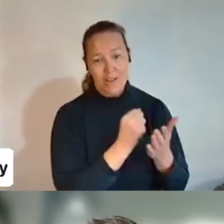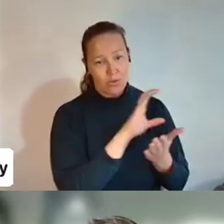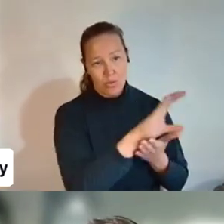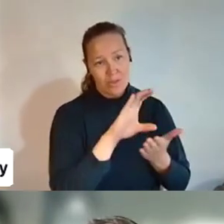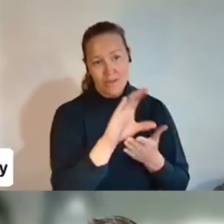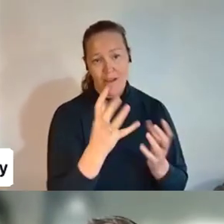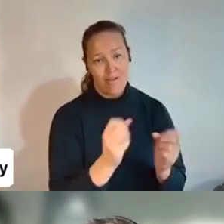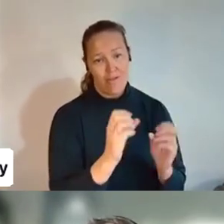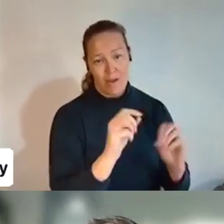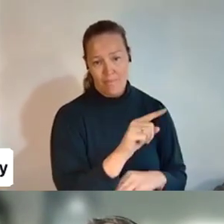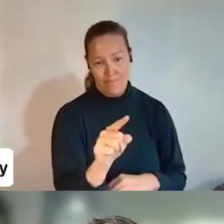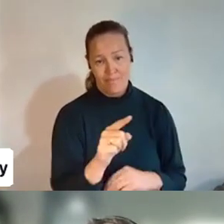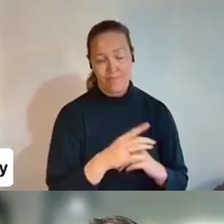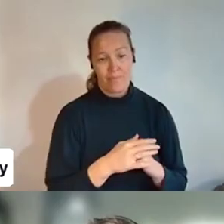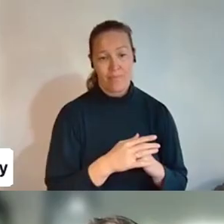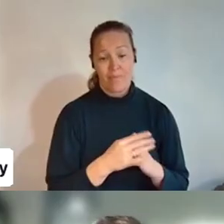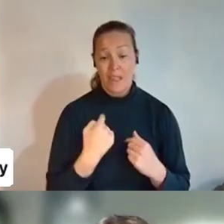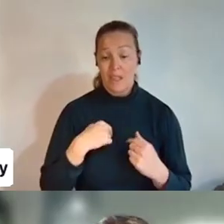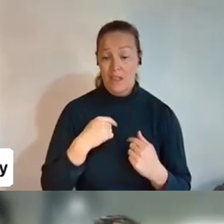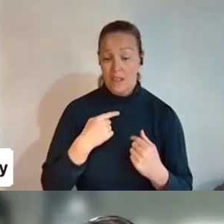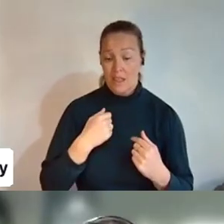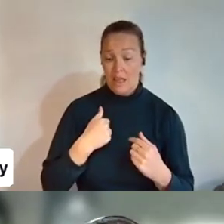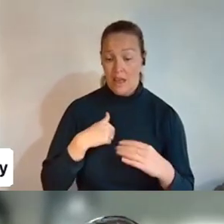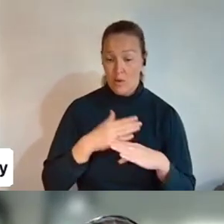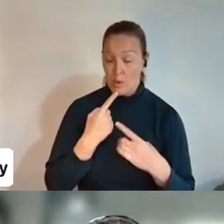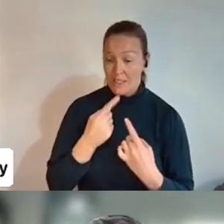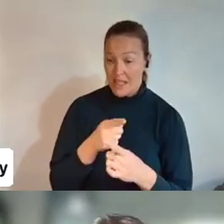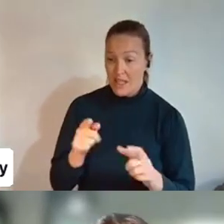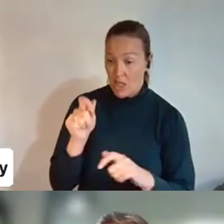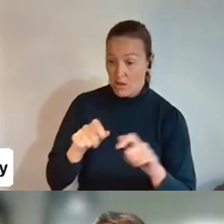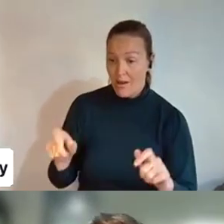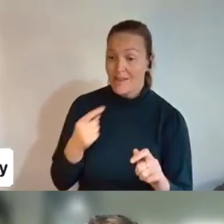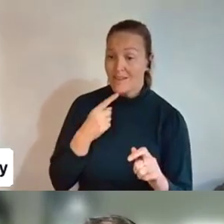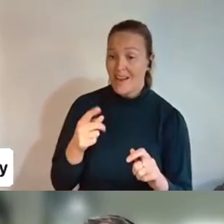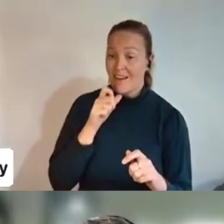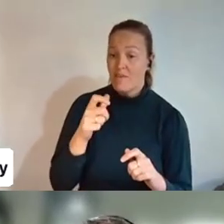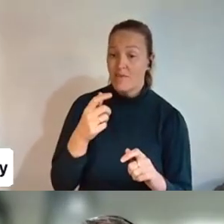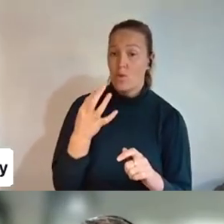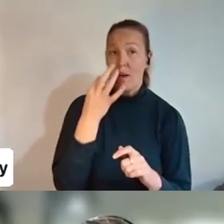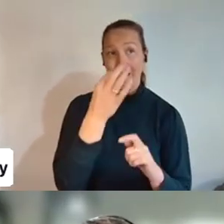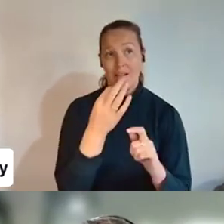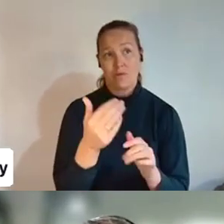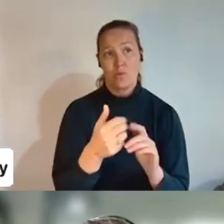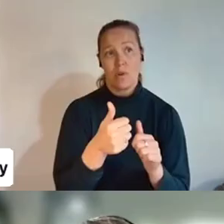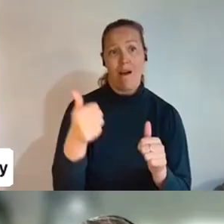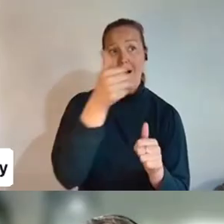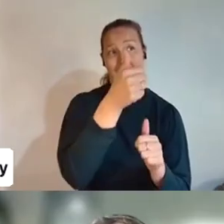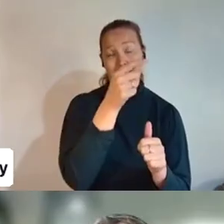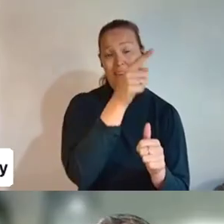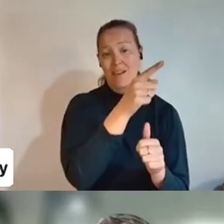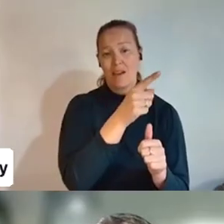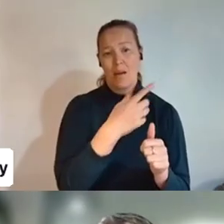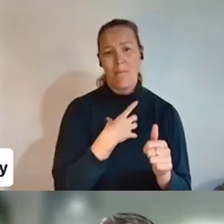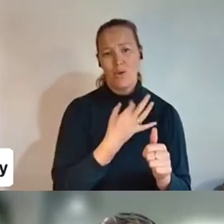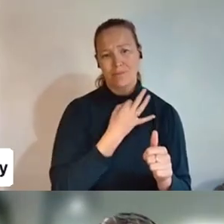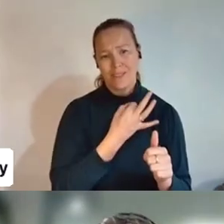We have to tell clients that appealing to a higher level is risky. It may require paying